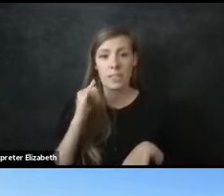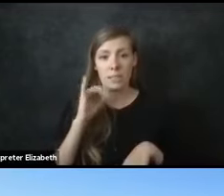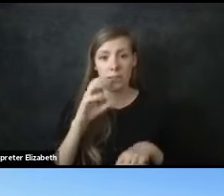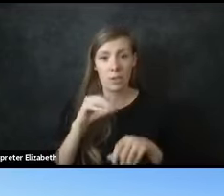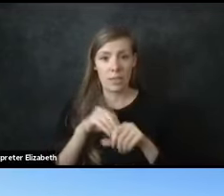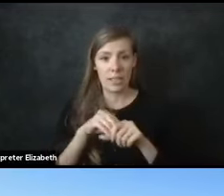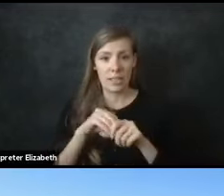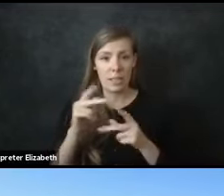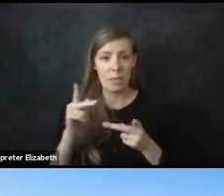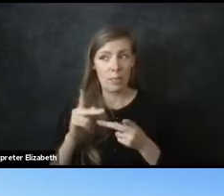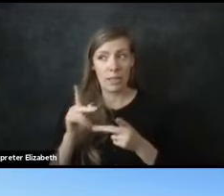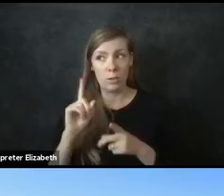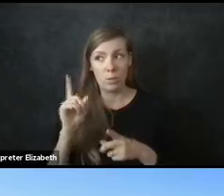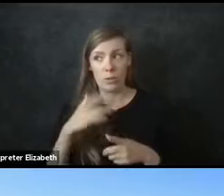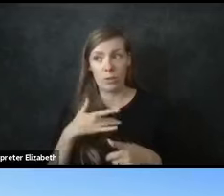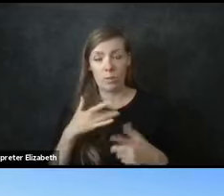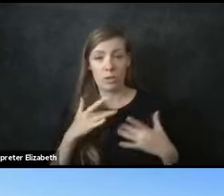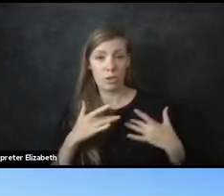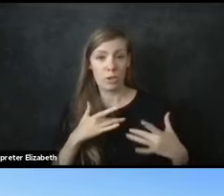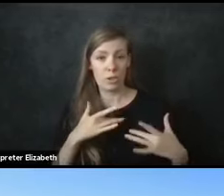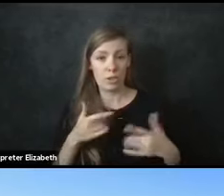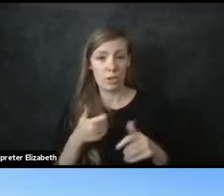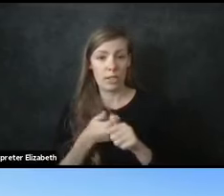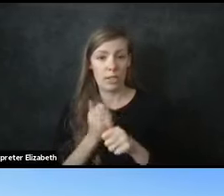concerned about and avoid large gatherings, I think these